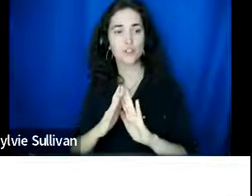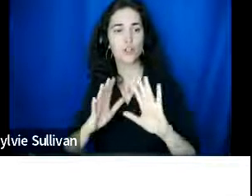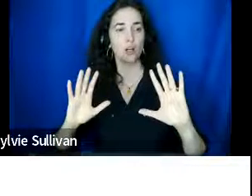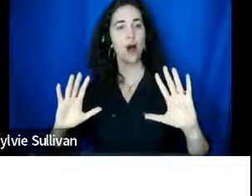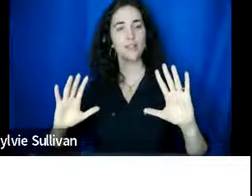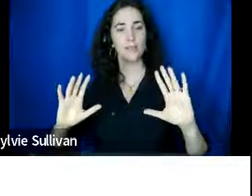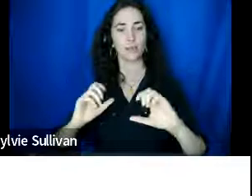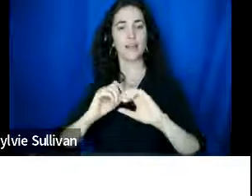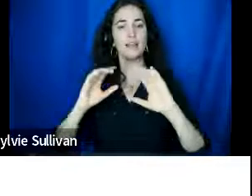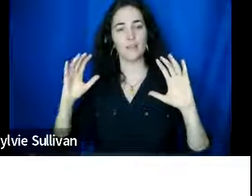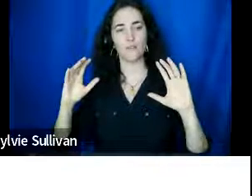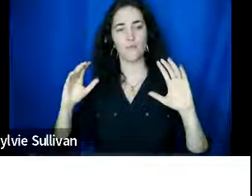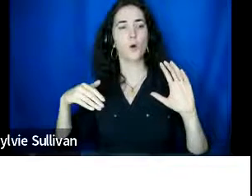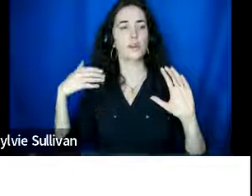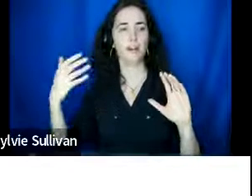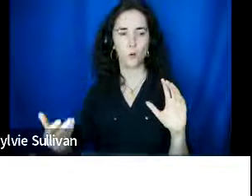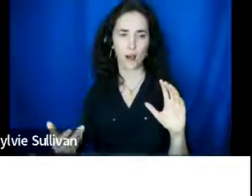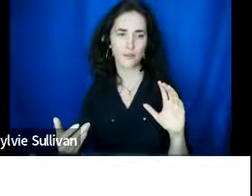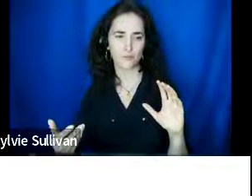This is just a concept or an idea of where we can go.